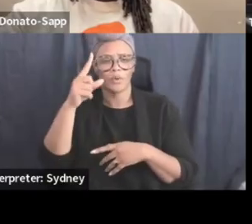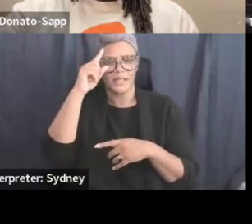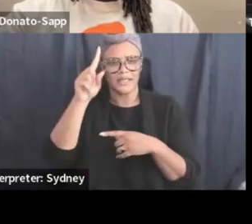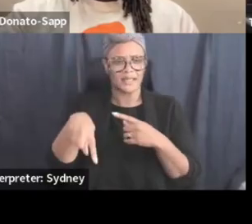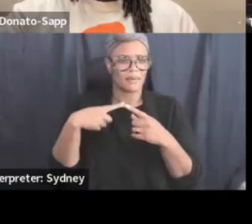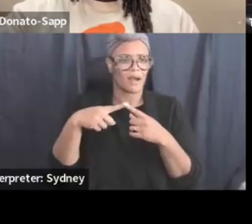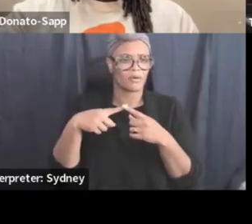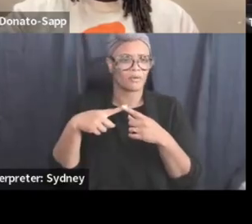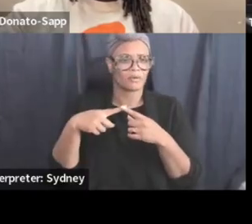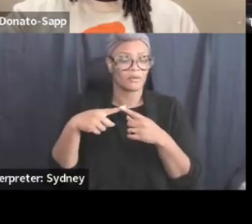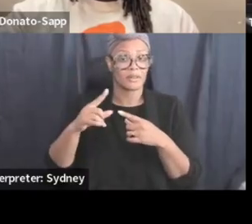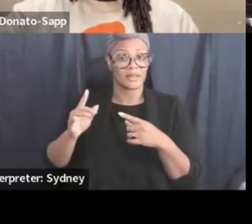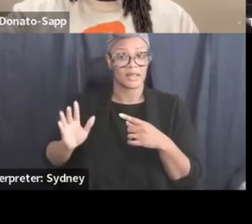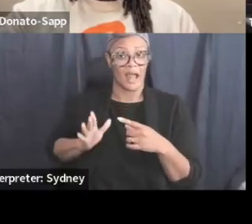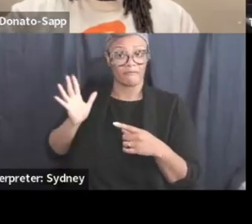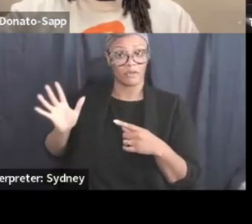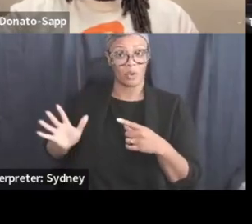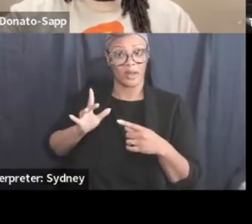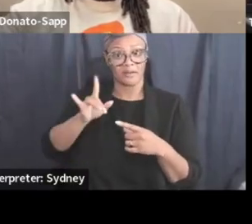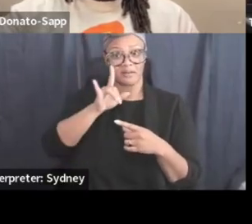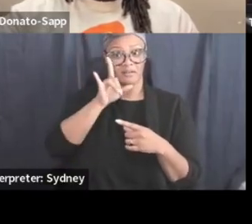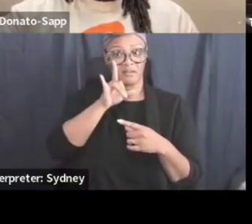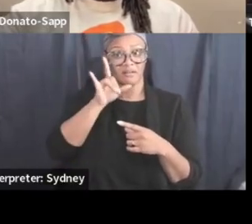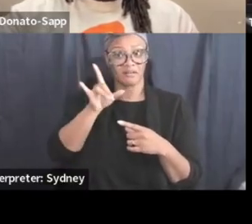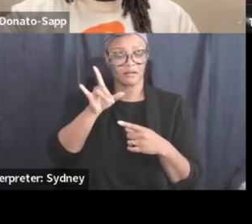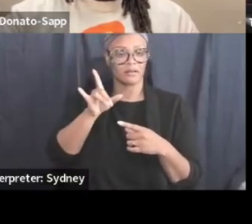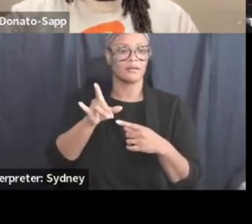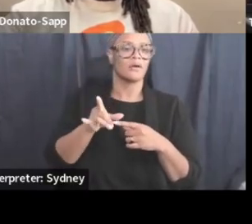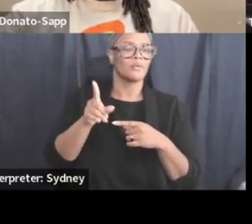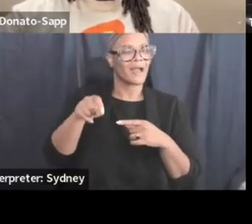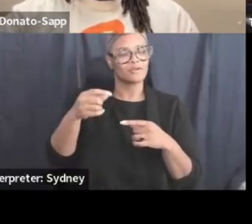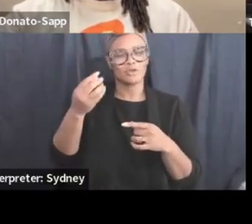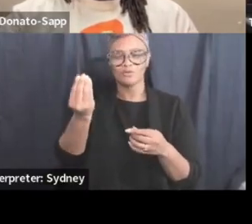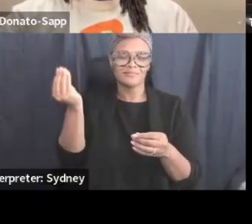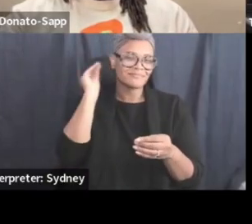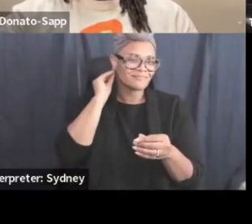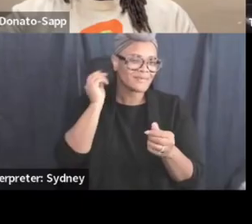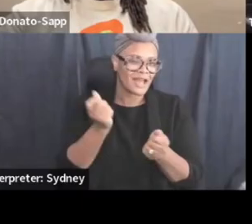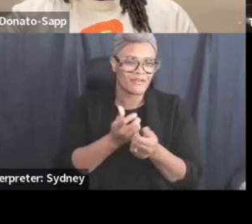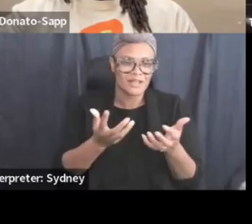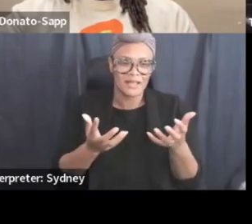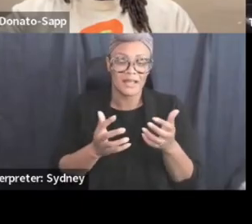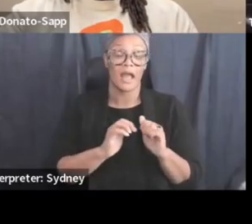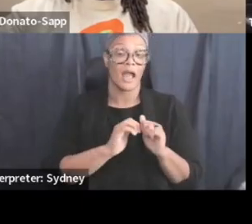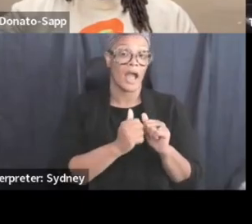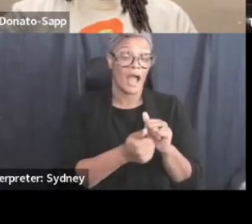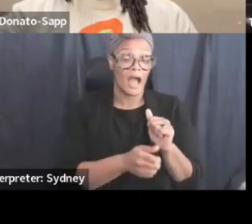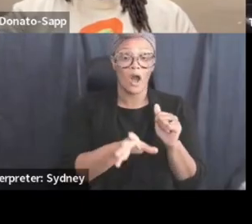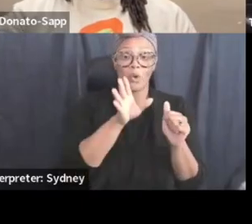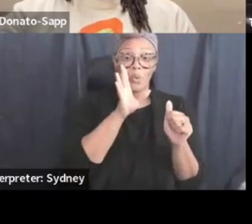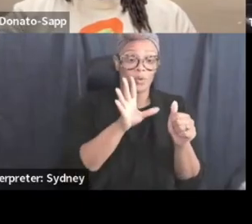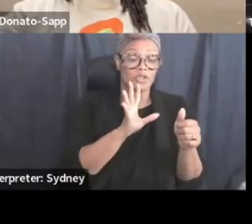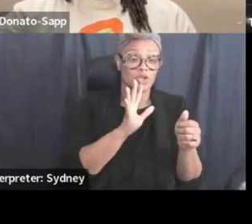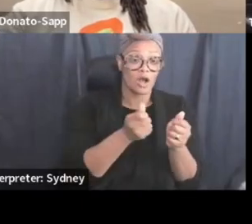in our mind even as we think about times that we're going to meet with families, how we're going to talk to them, when we're going to share with them when we make these decisions.